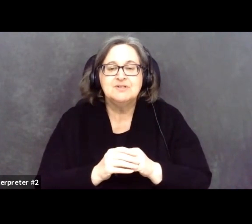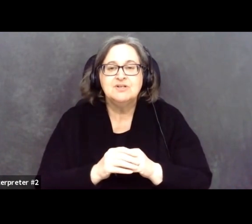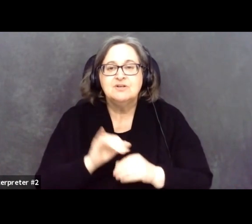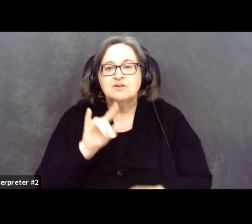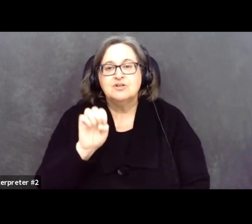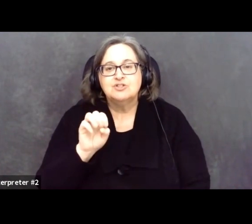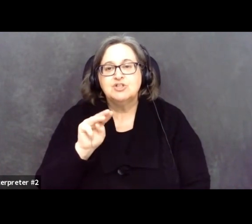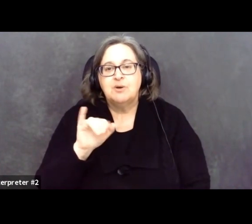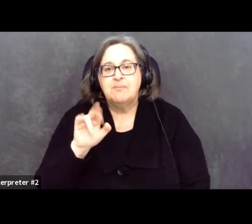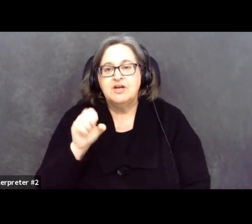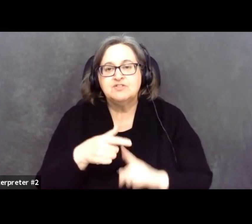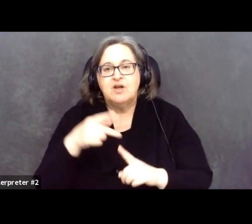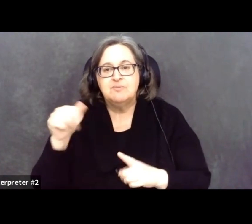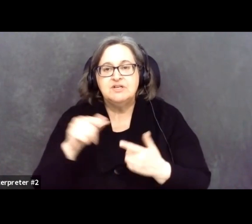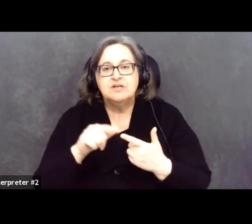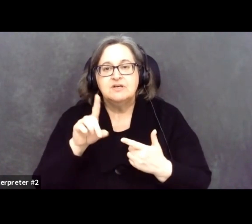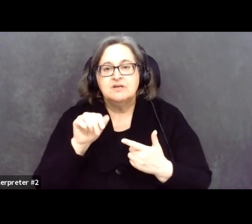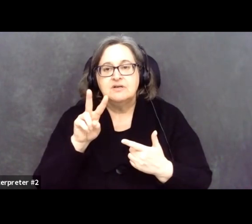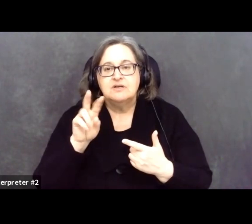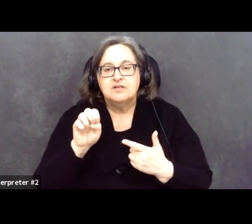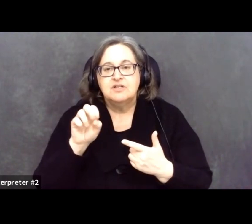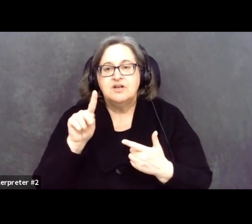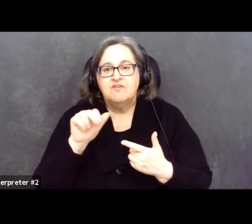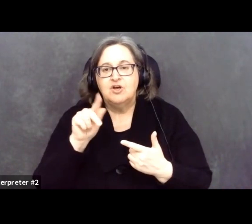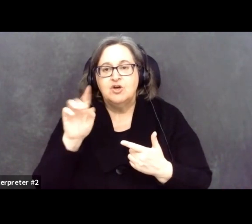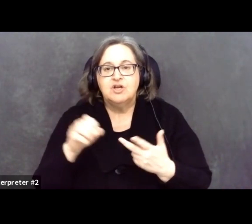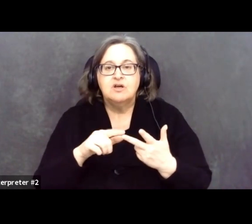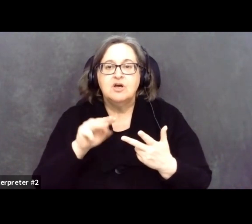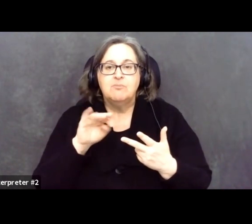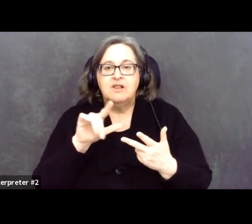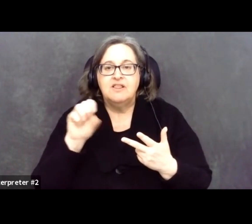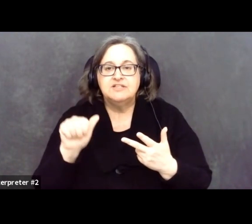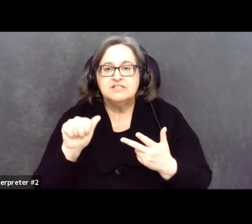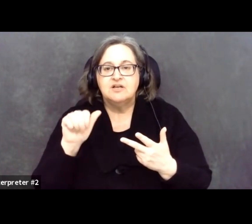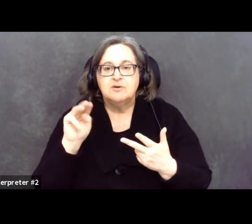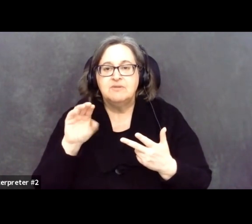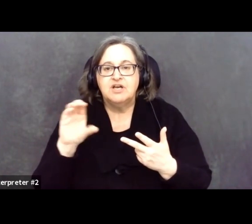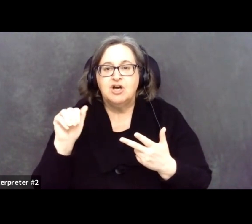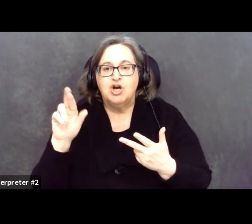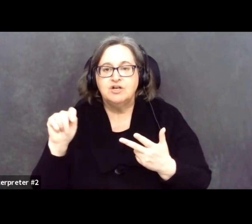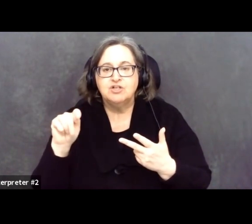from Pennsylvania, Dave Kracke is and Dr. Melissa McCart from Oregon, really powerful.